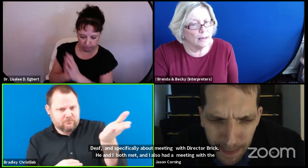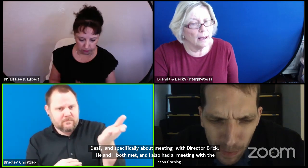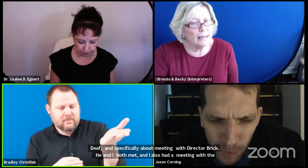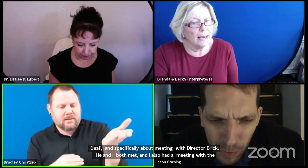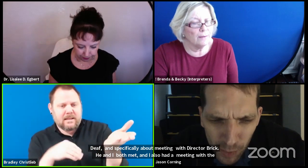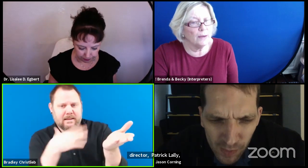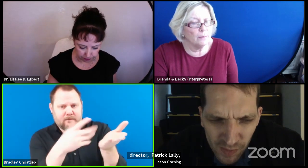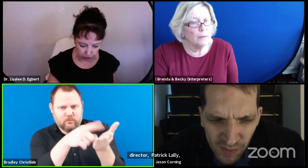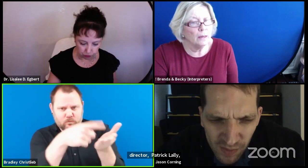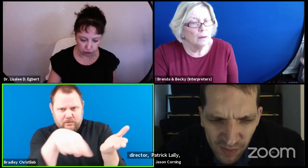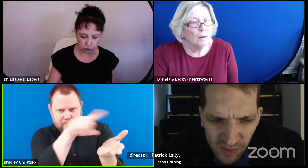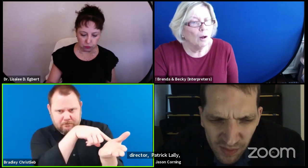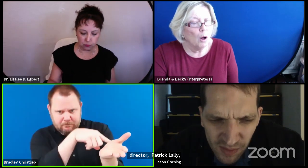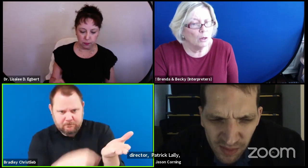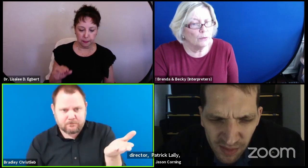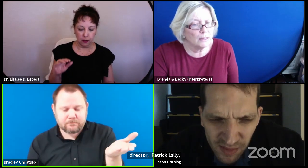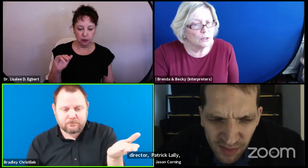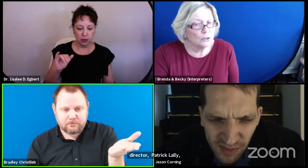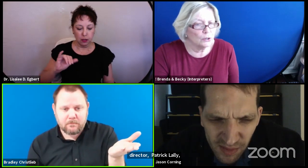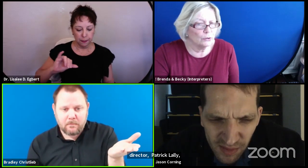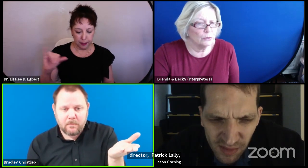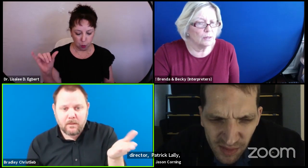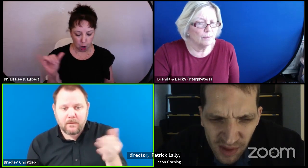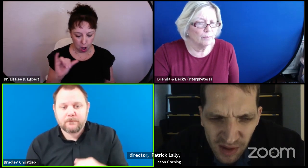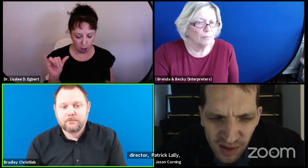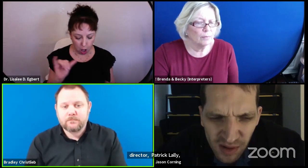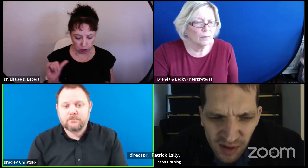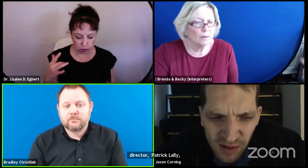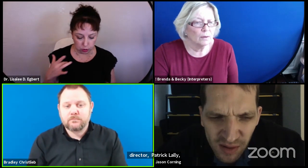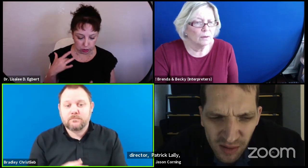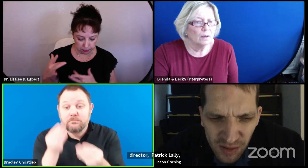I gave him all of these concerns.